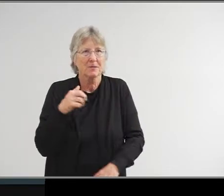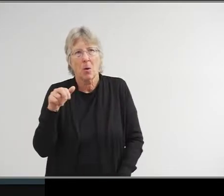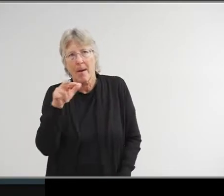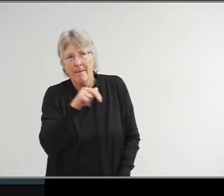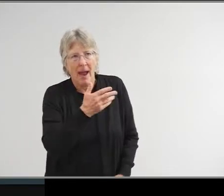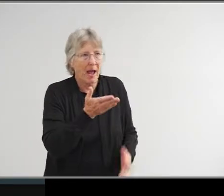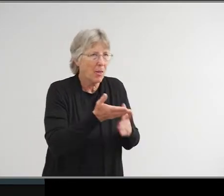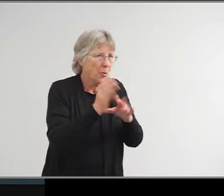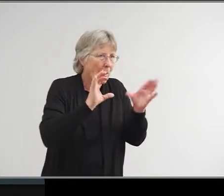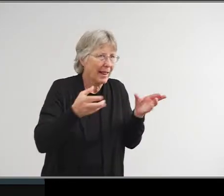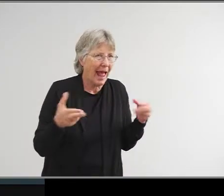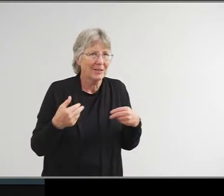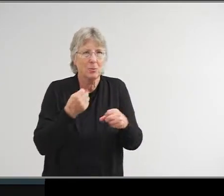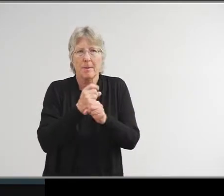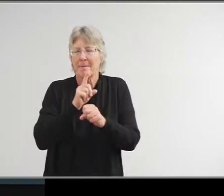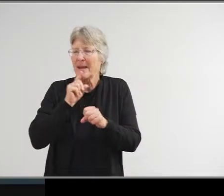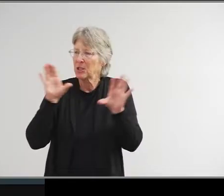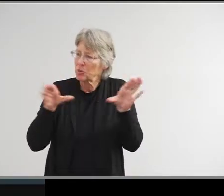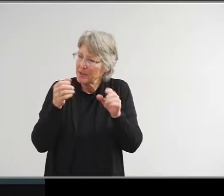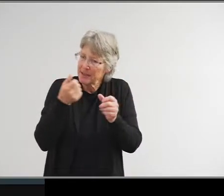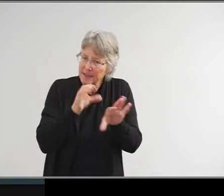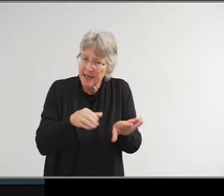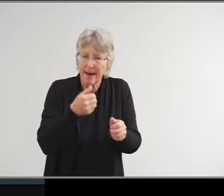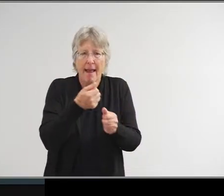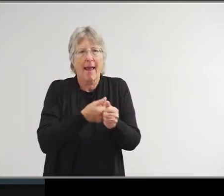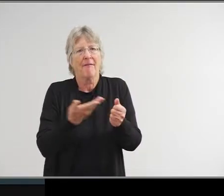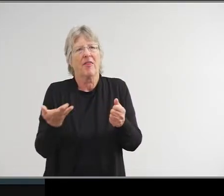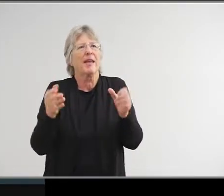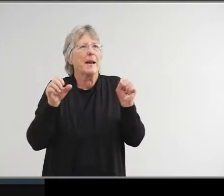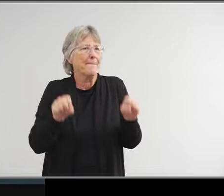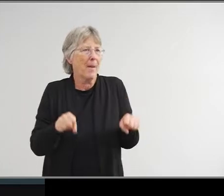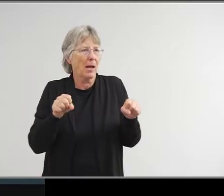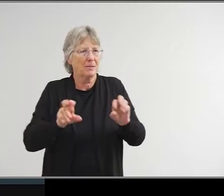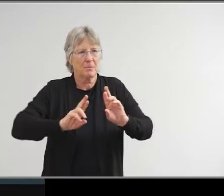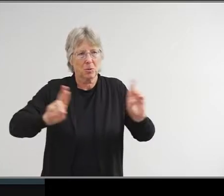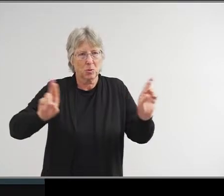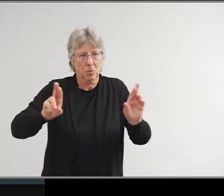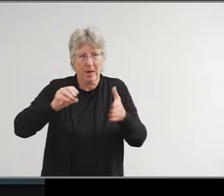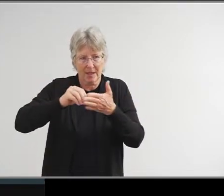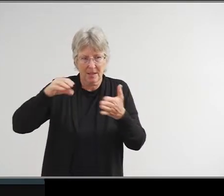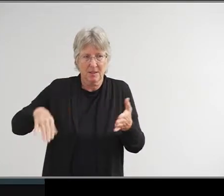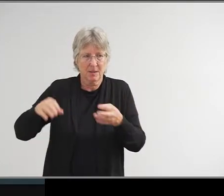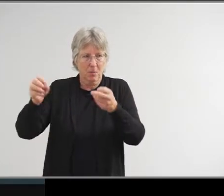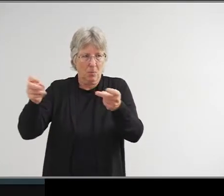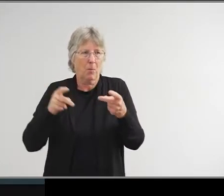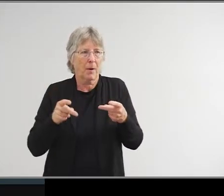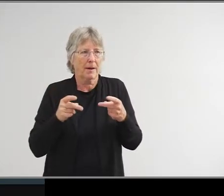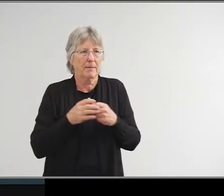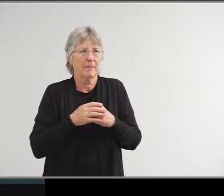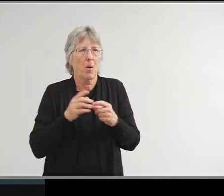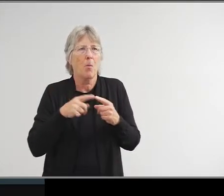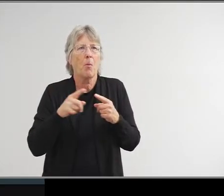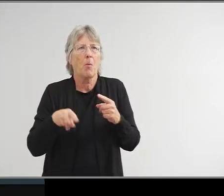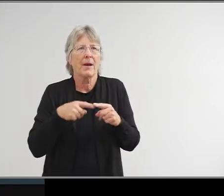ensuring that we have done every single thing that we can to be ready for students return when that is allowable.